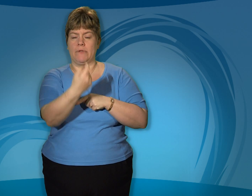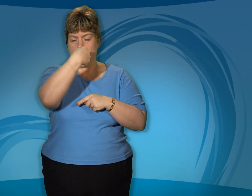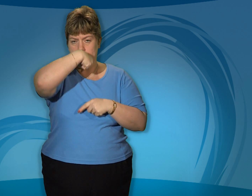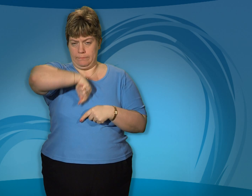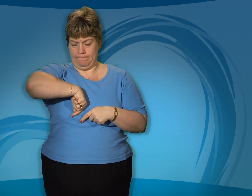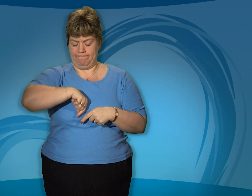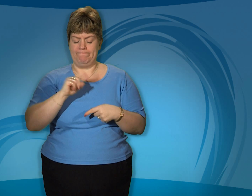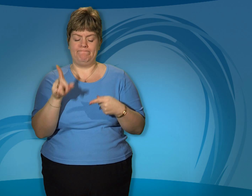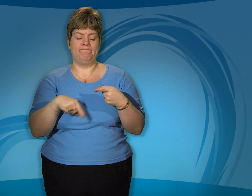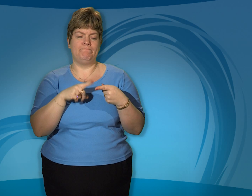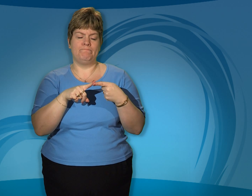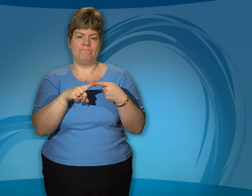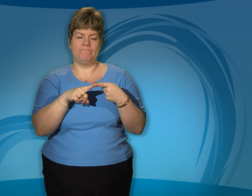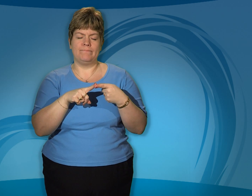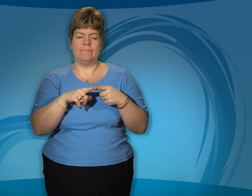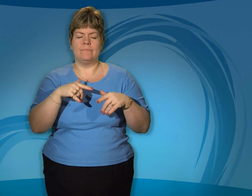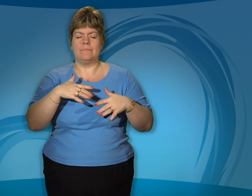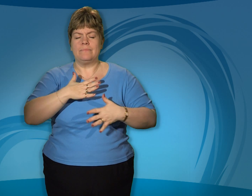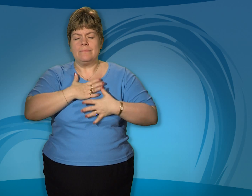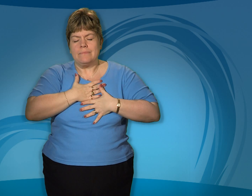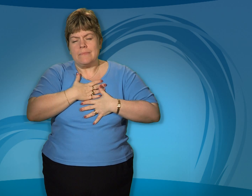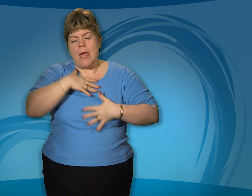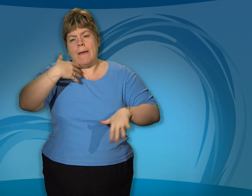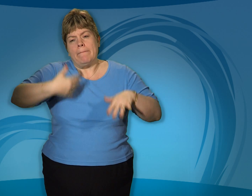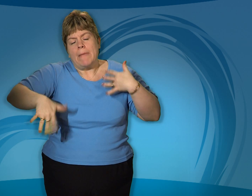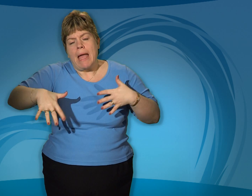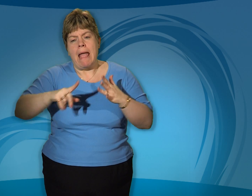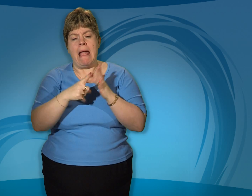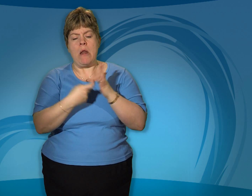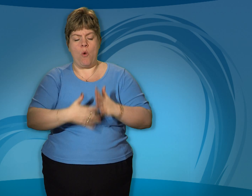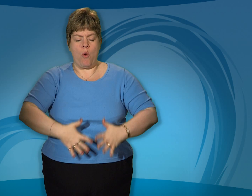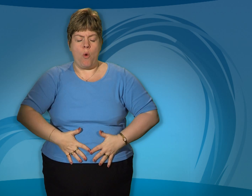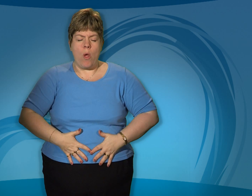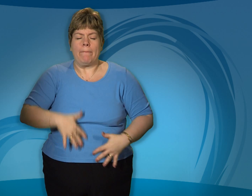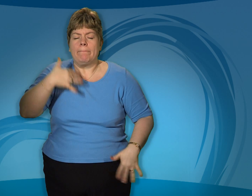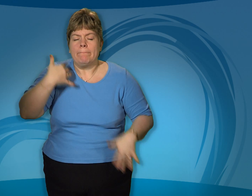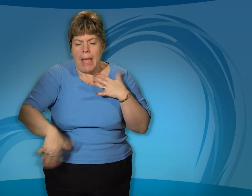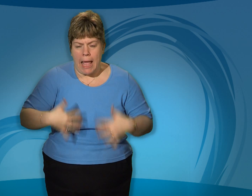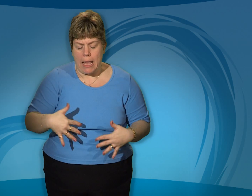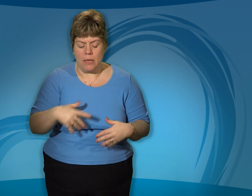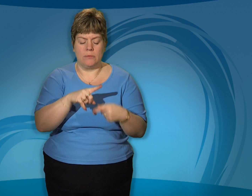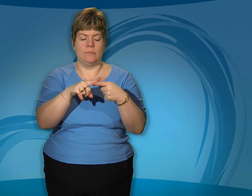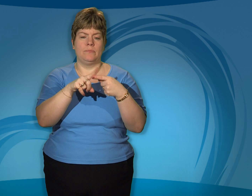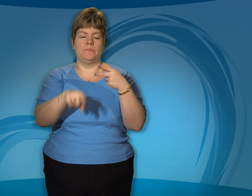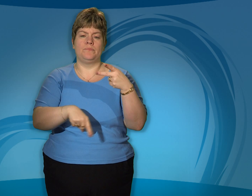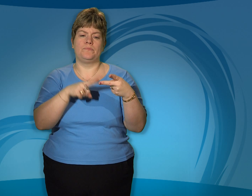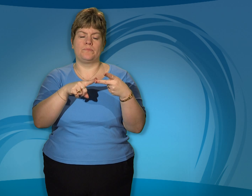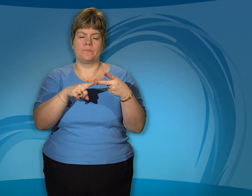of the following symptoms, after your procedure: Severe pain in your chest or stomach